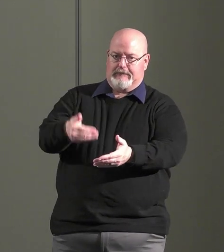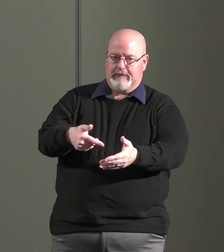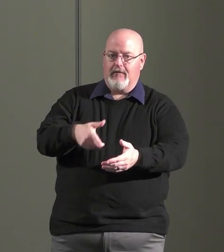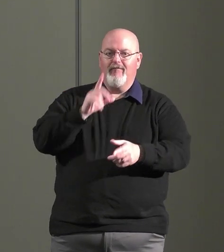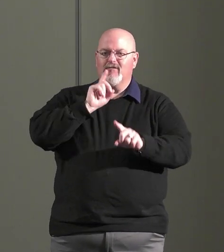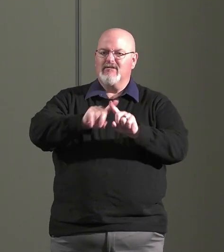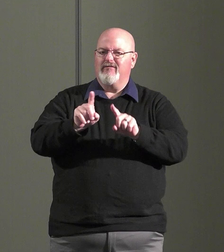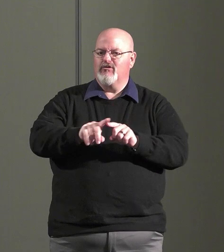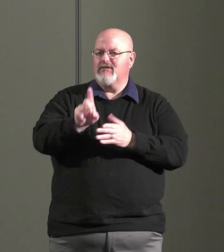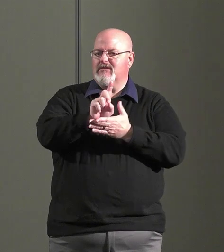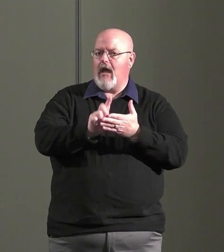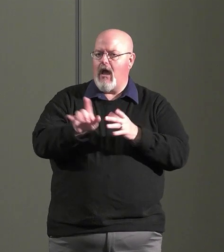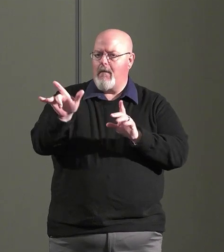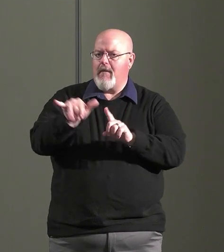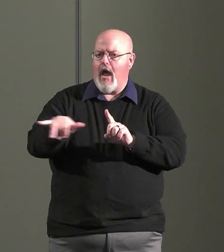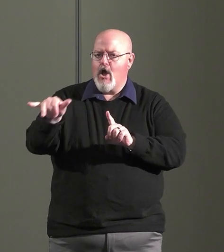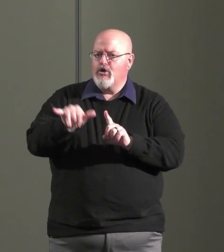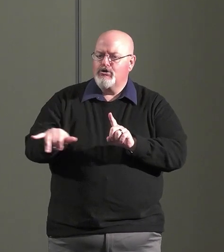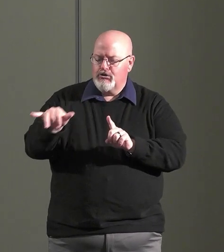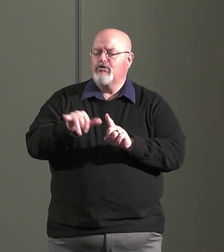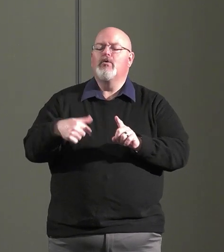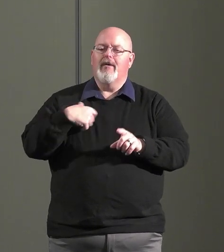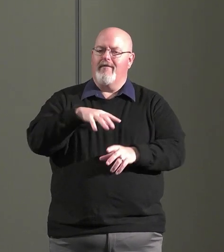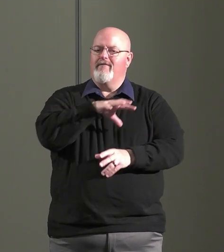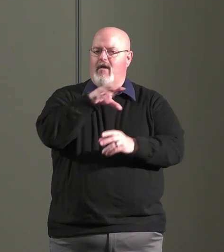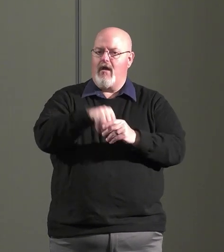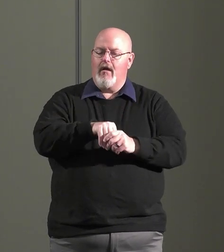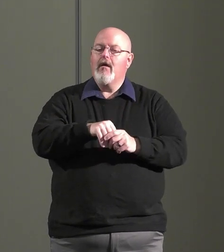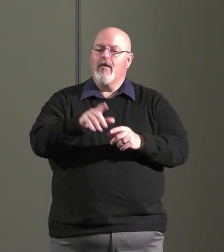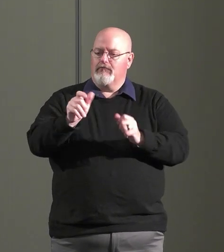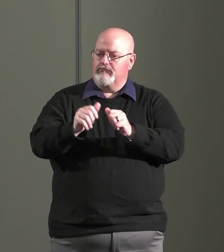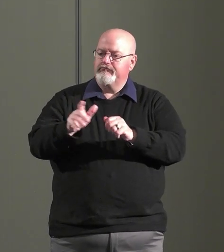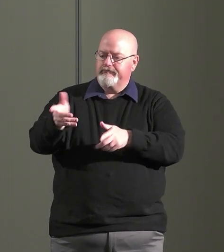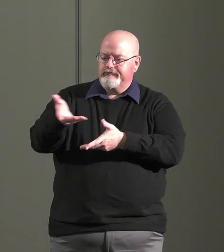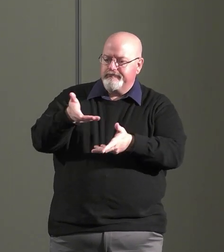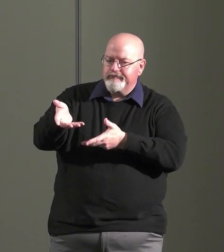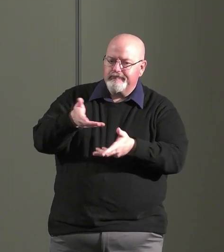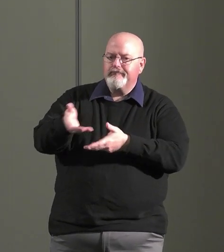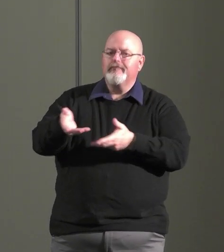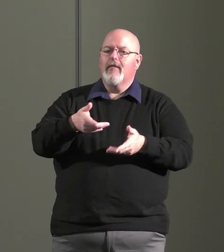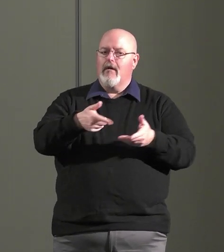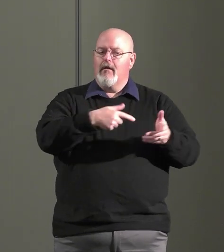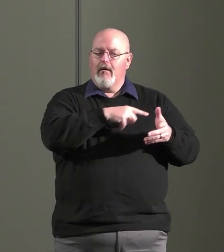different design patterns we've been involve today tell them the best way to move them forward and